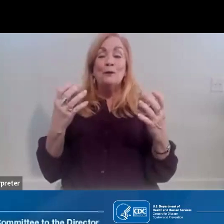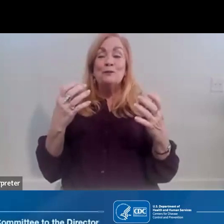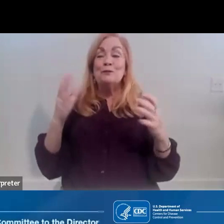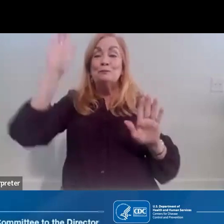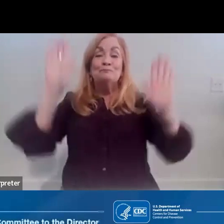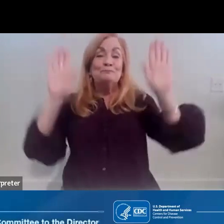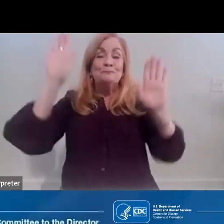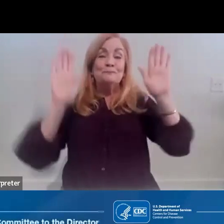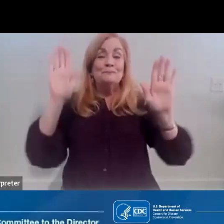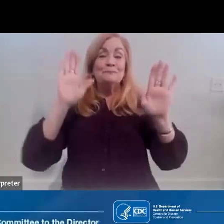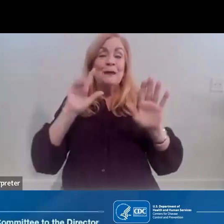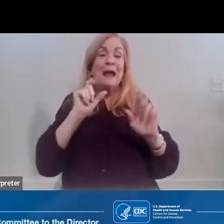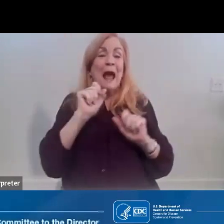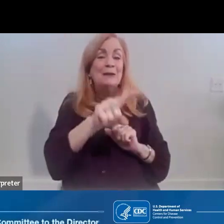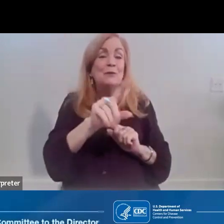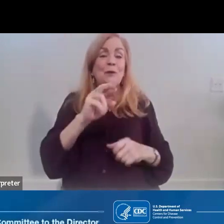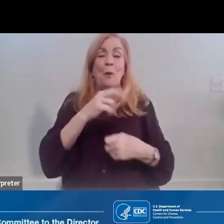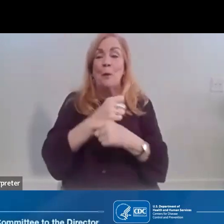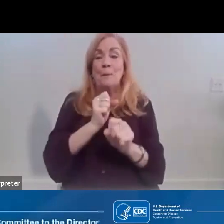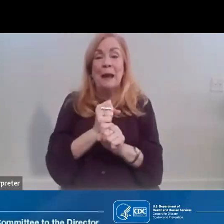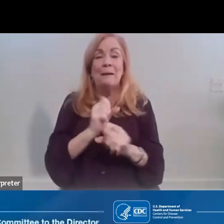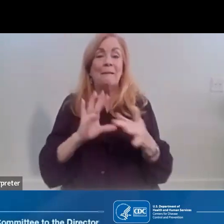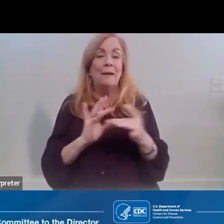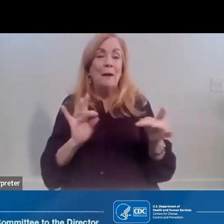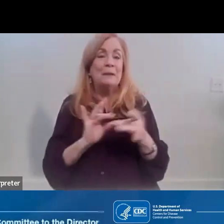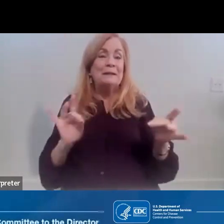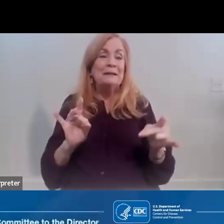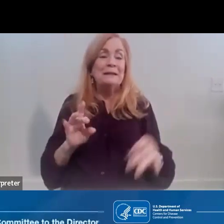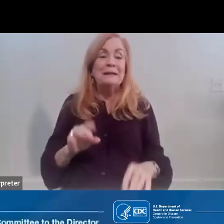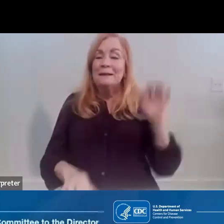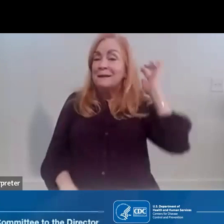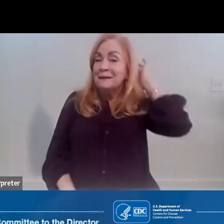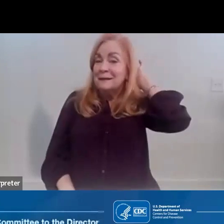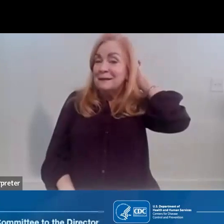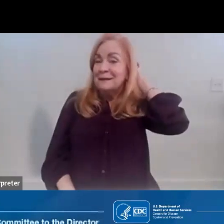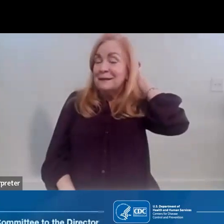I know that Josh, in theory, Josh had connected, right? But doesn't look like. I'm here.